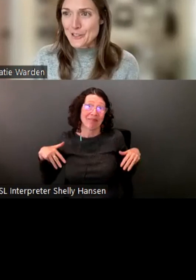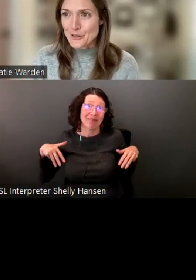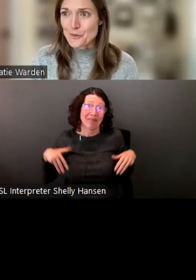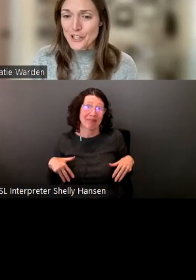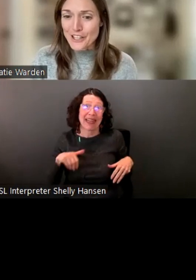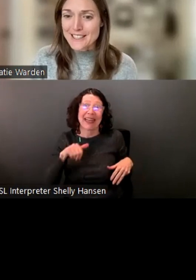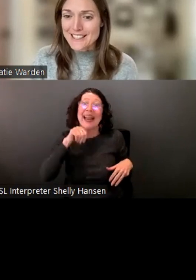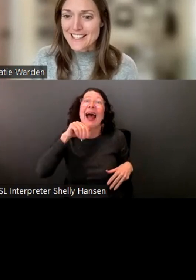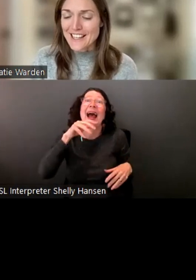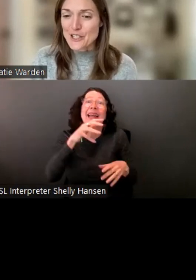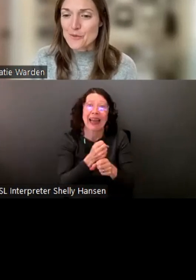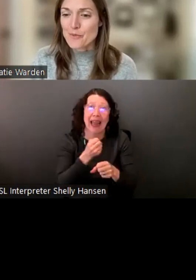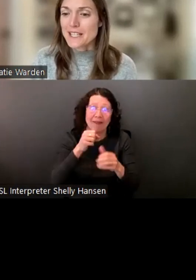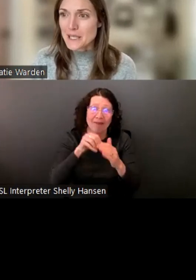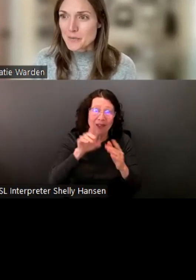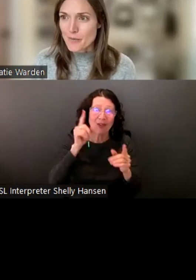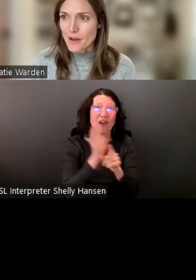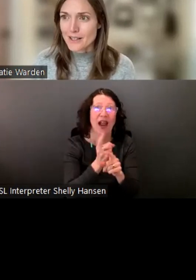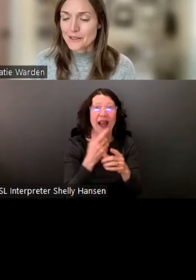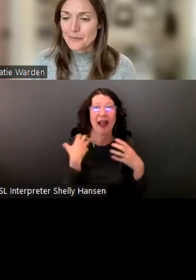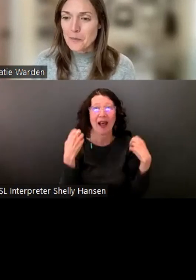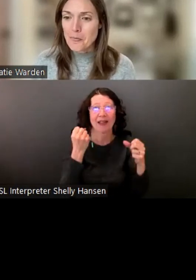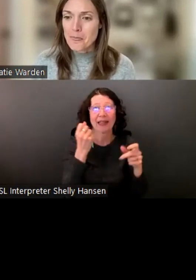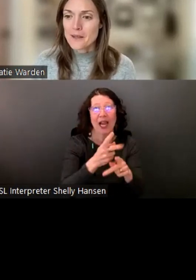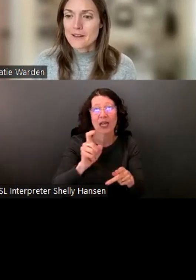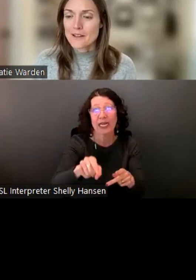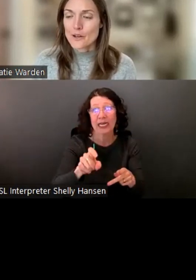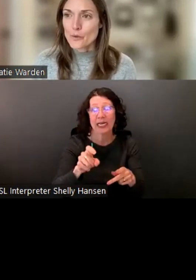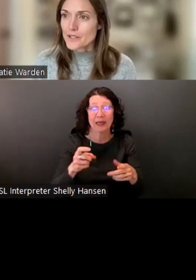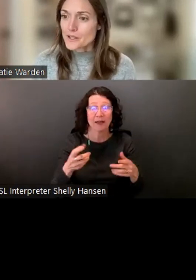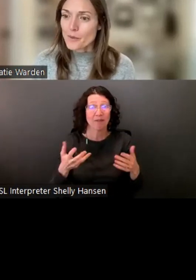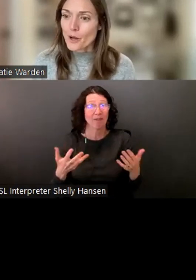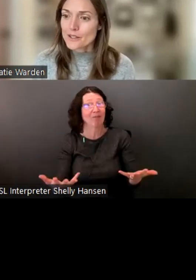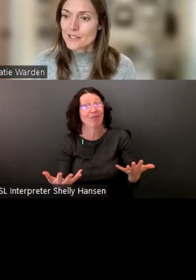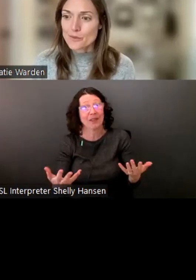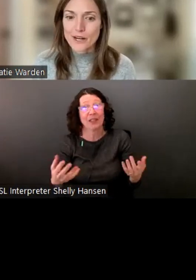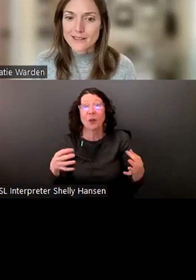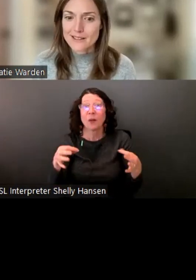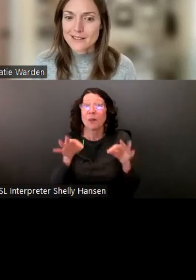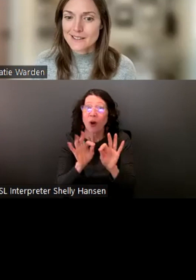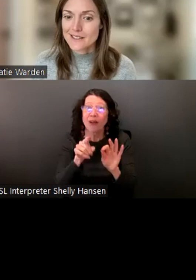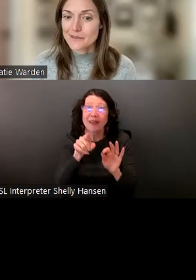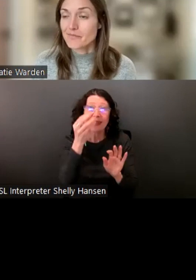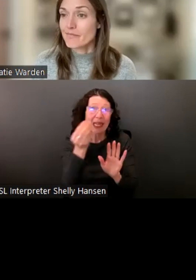And so as we're talking today, you might keep in mind what are some policies, practices,